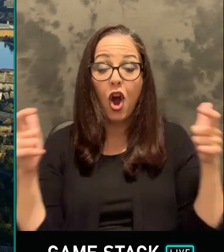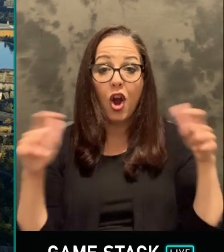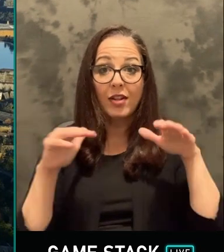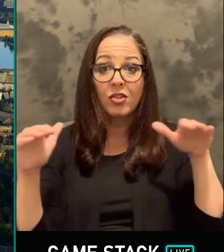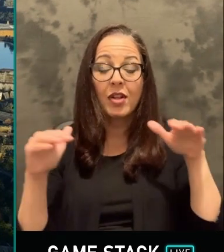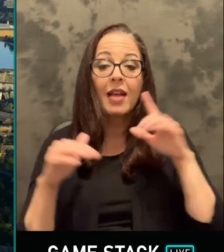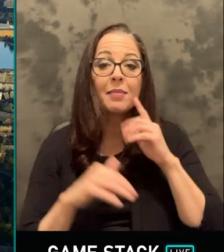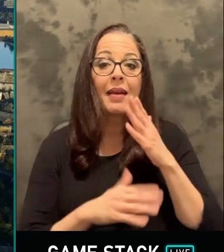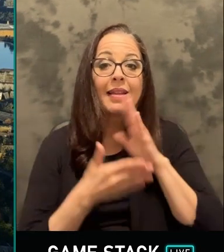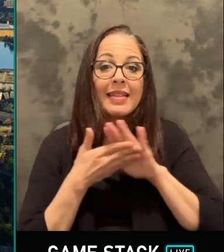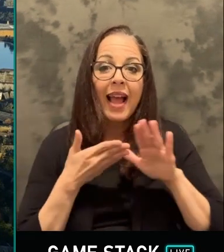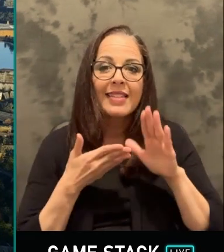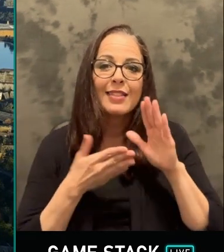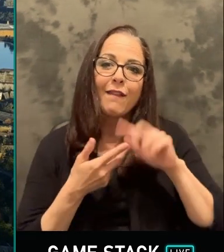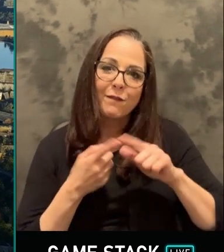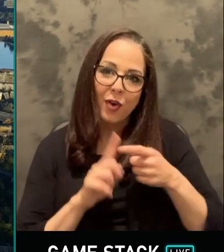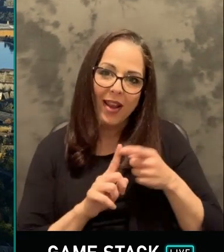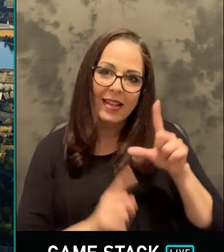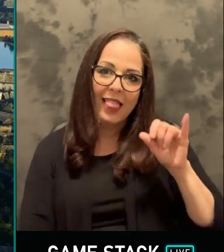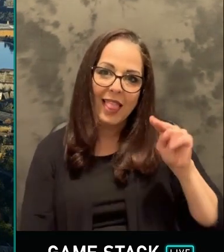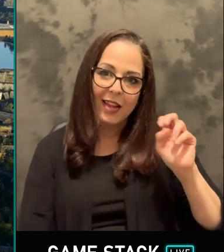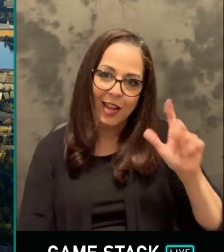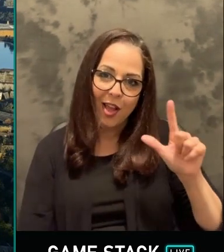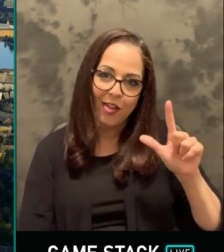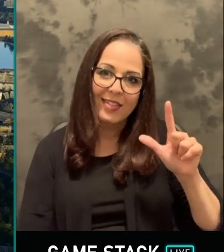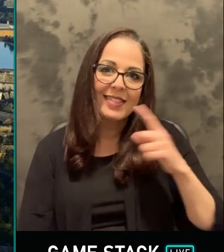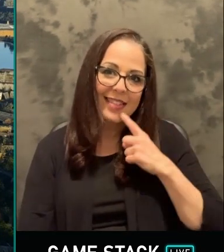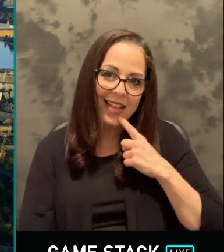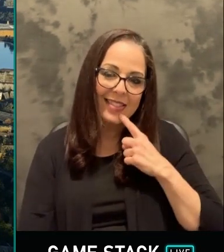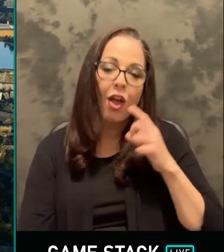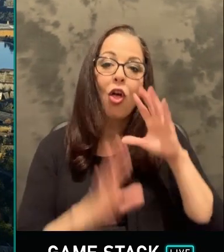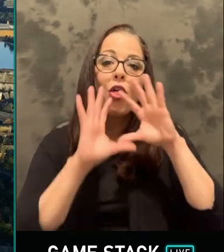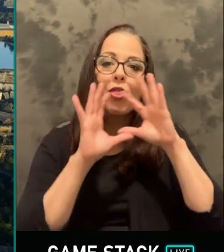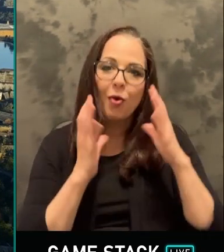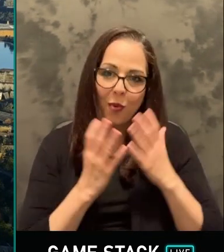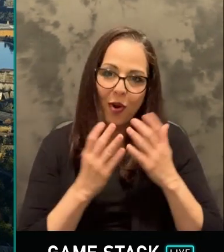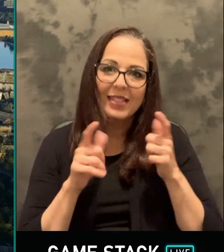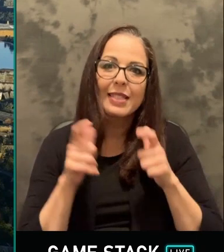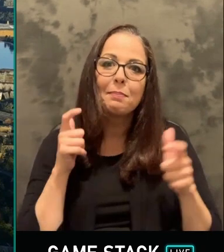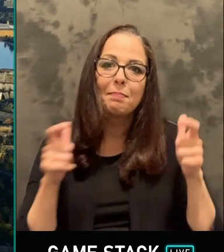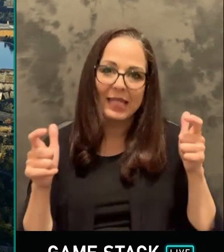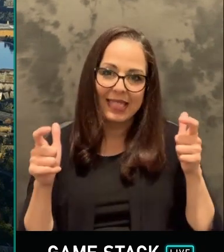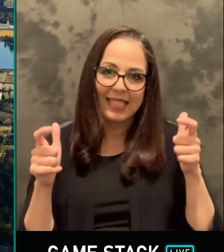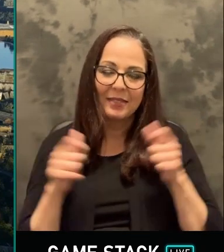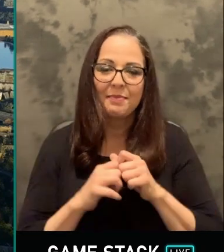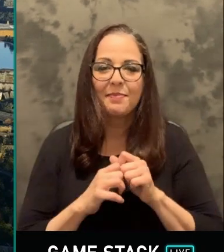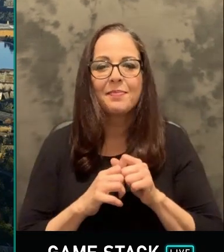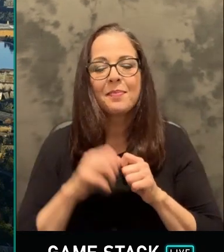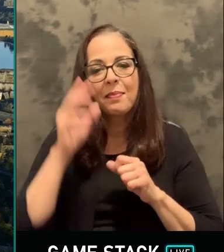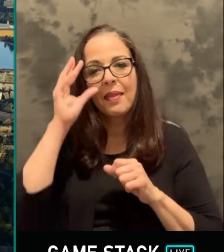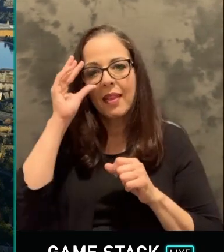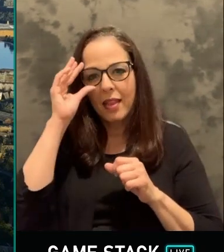the world is big. And we finally figure out that the best way of